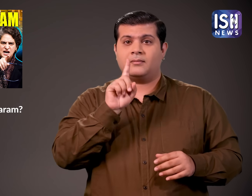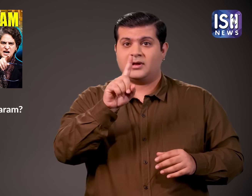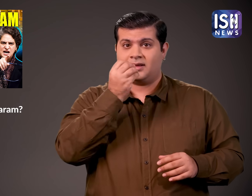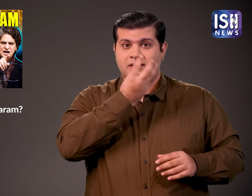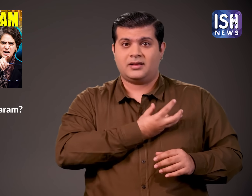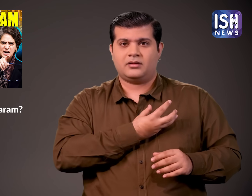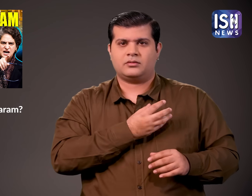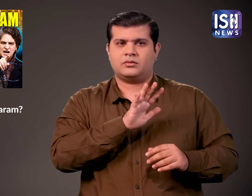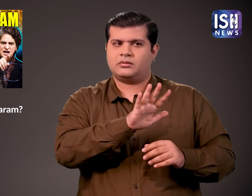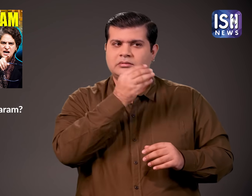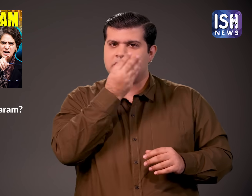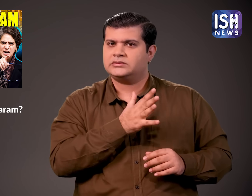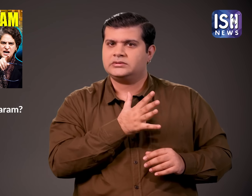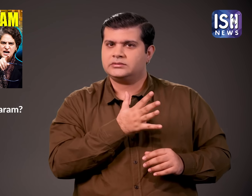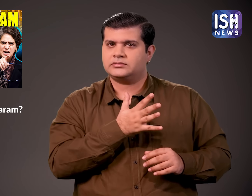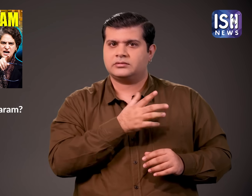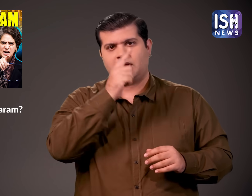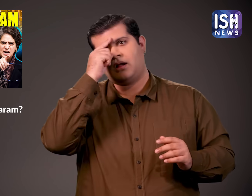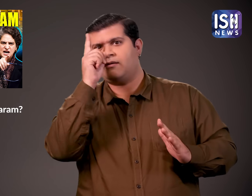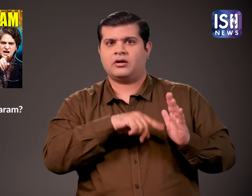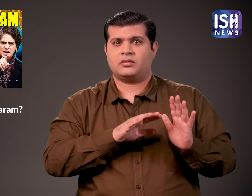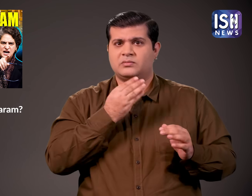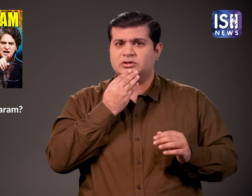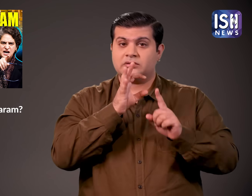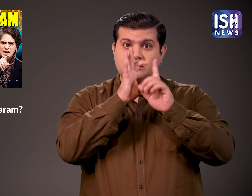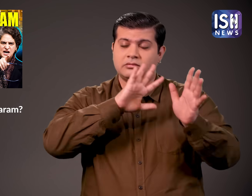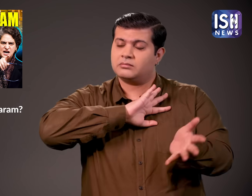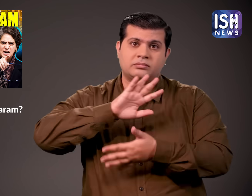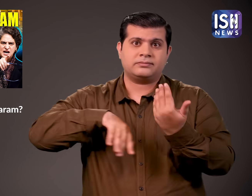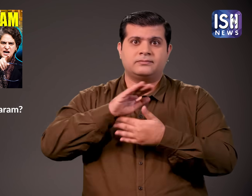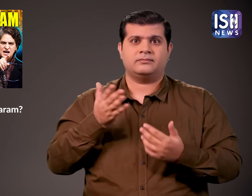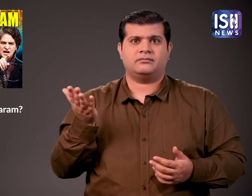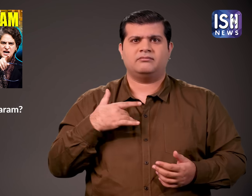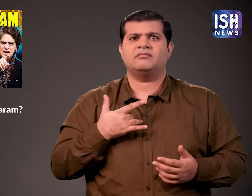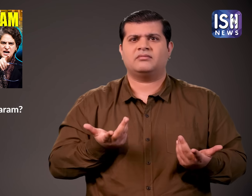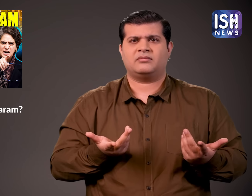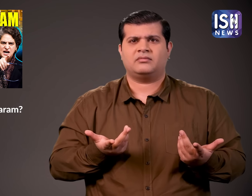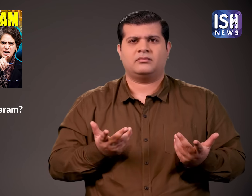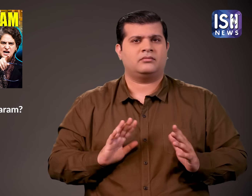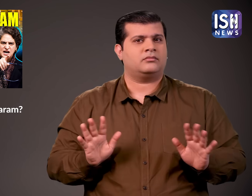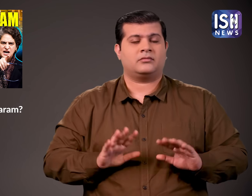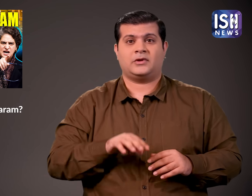However, Nehru ji was concerned that it could hurt Muslim sentiments.